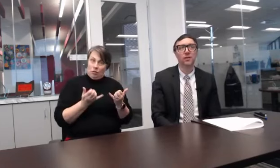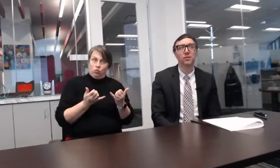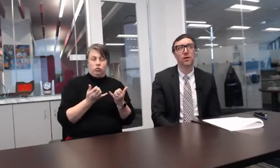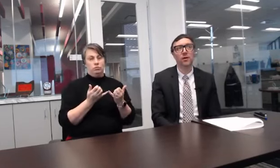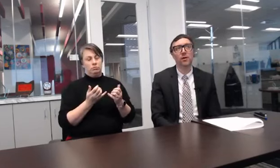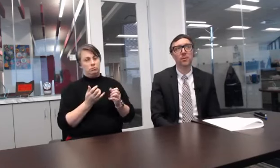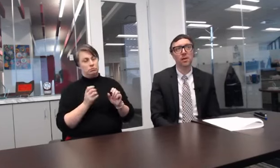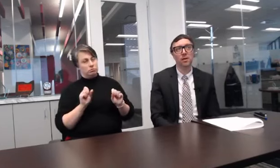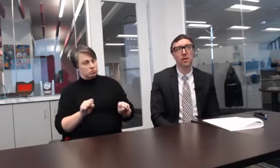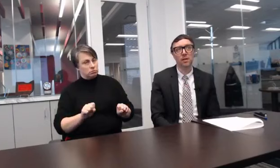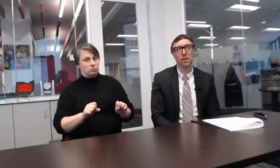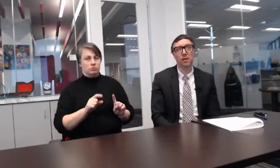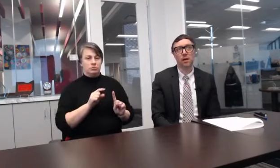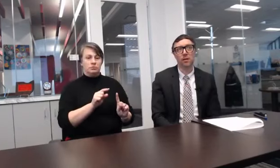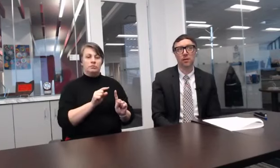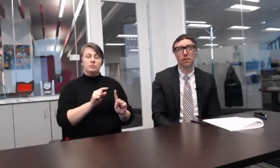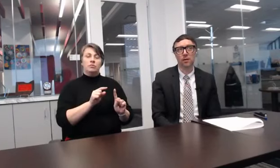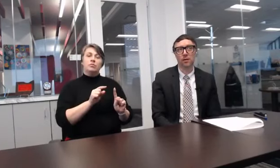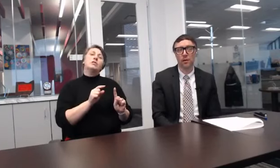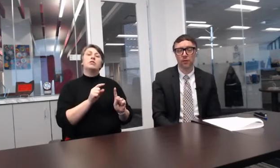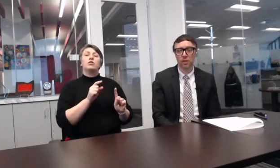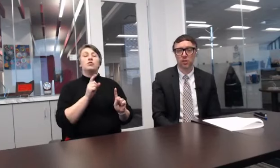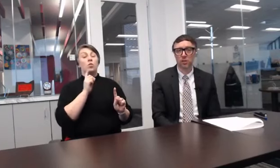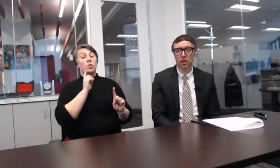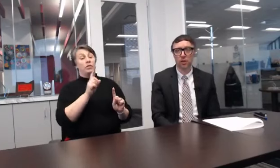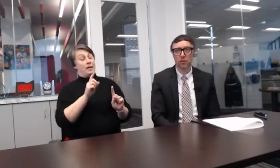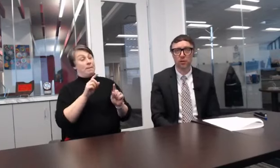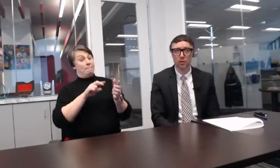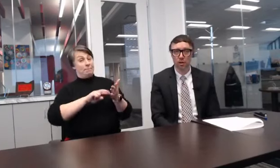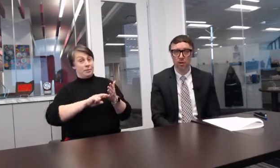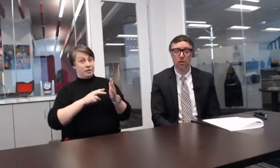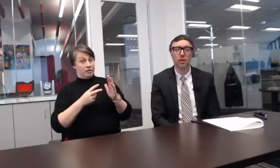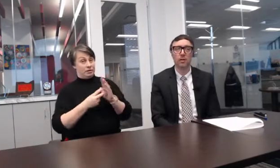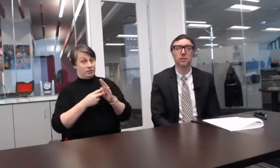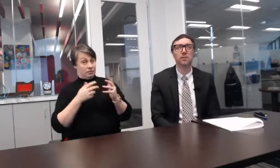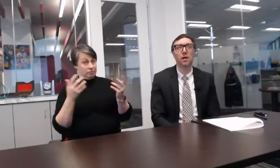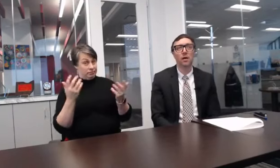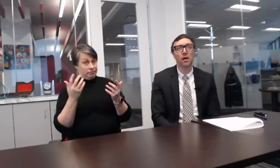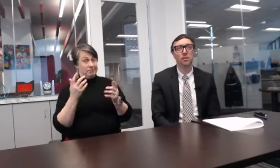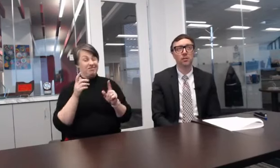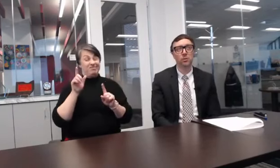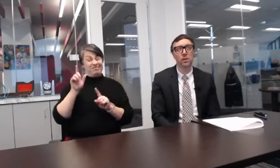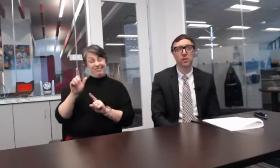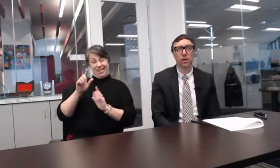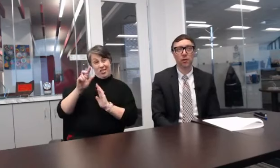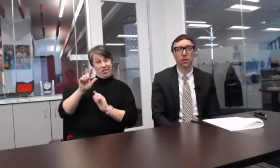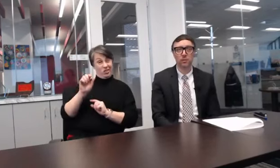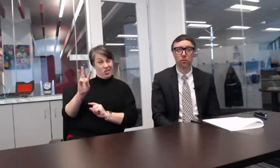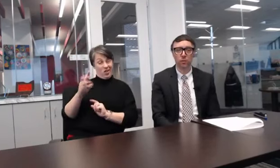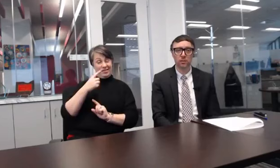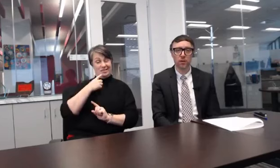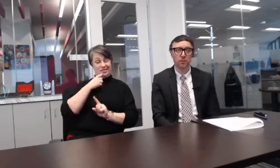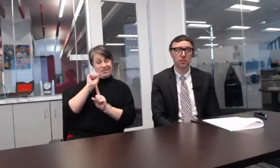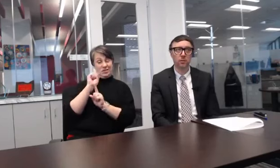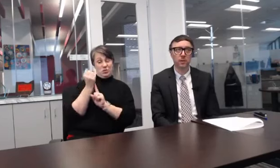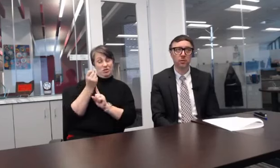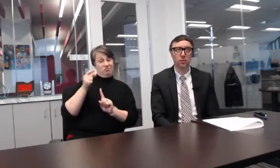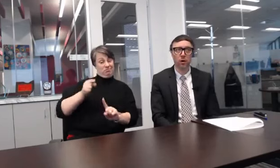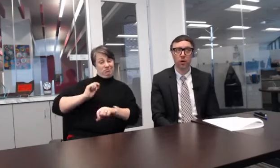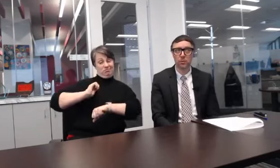So Immediate Need, the definition under the law is a situation that creates a risk of substantial harm